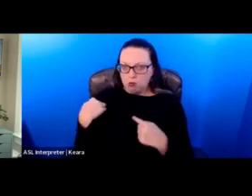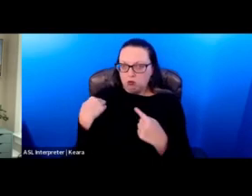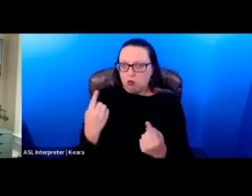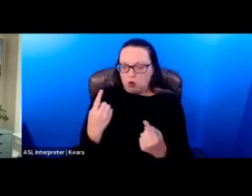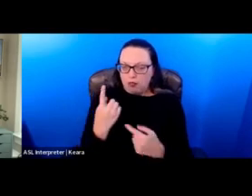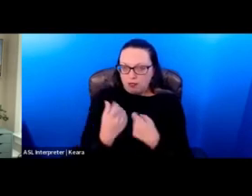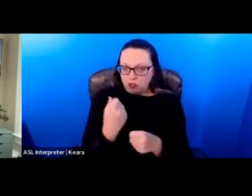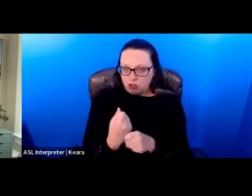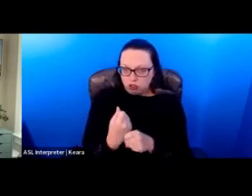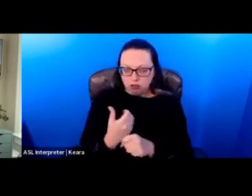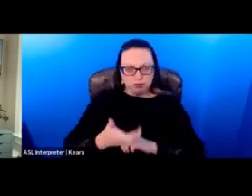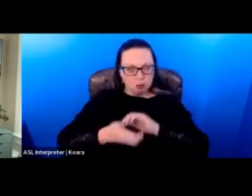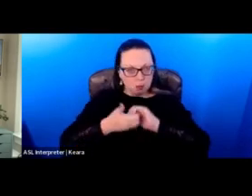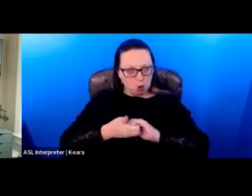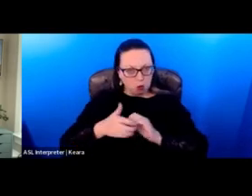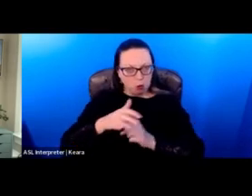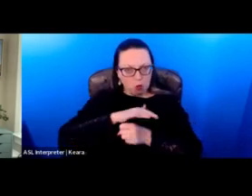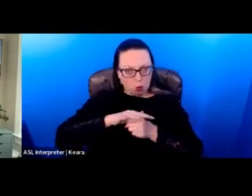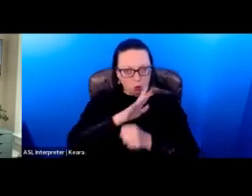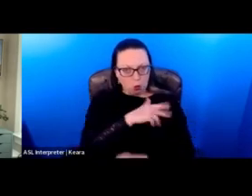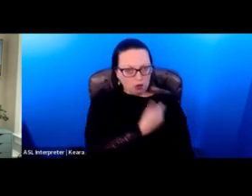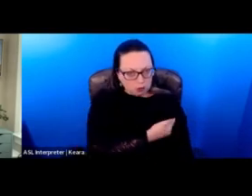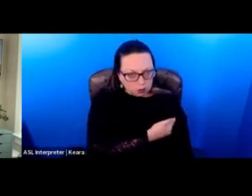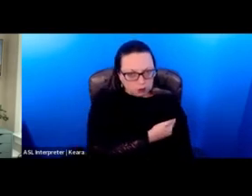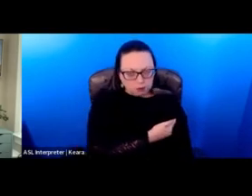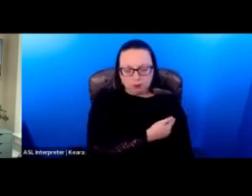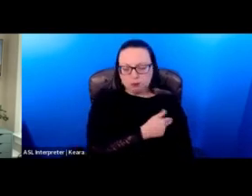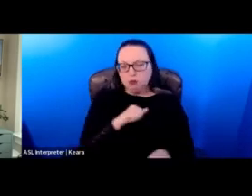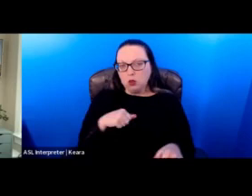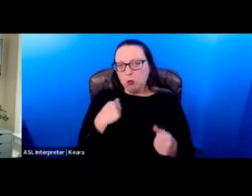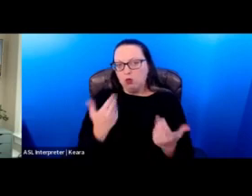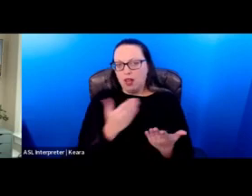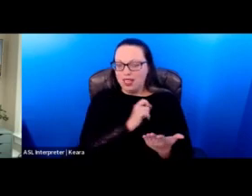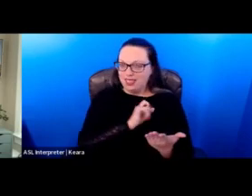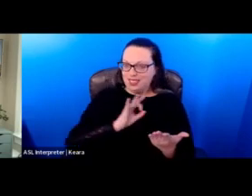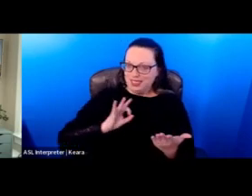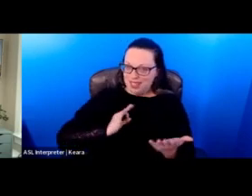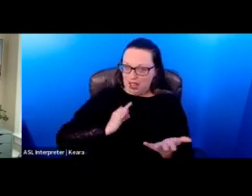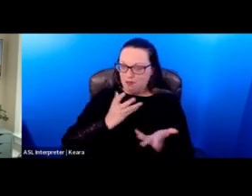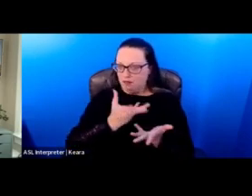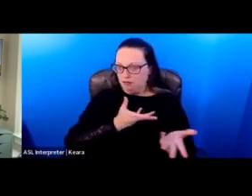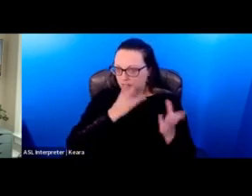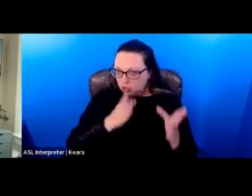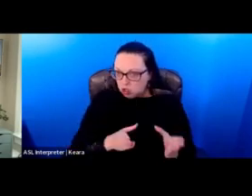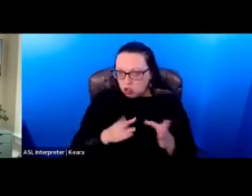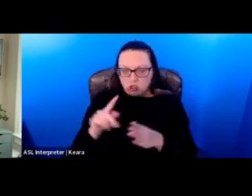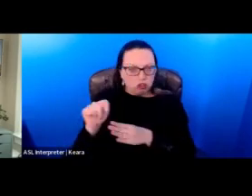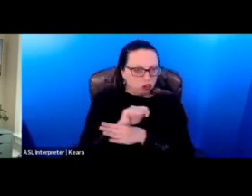partnered with a local hospital that provided us with a staff liaison and training. And it was